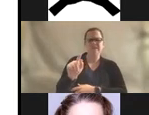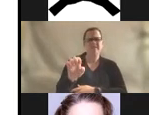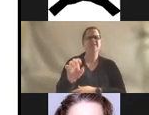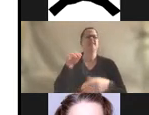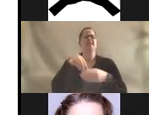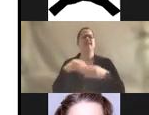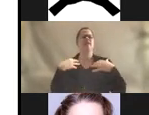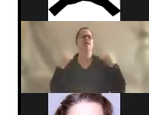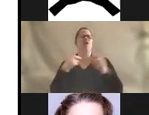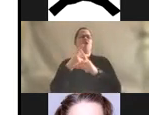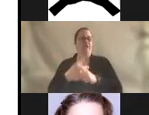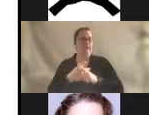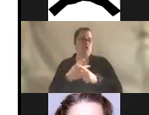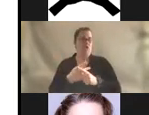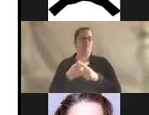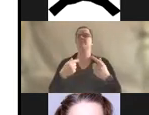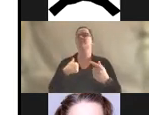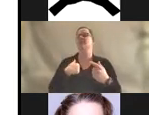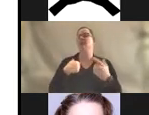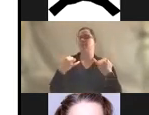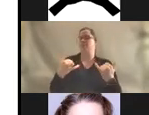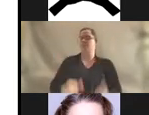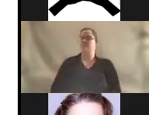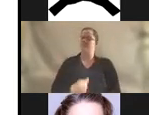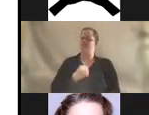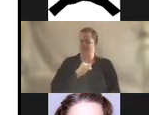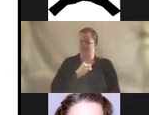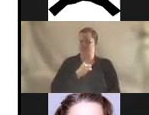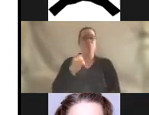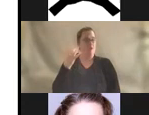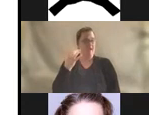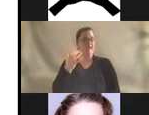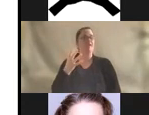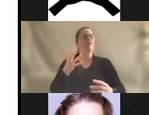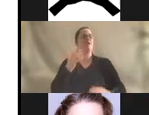I am now very proud to be a homeowner and a landlord.